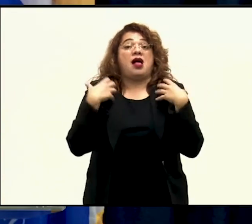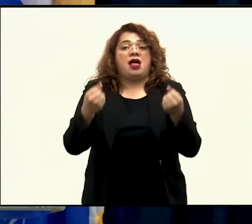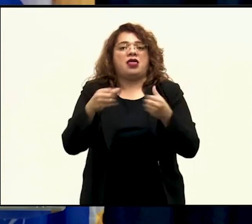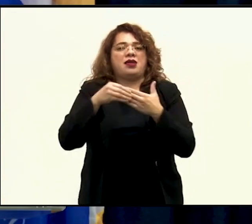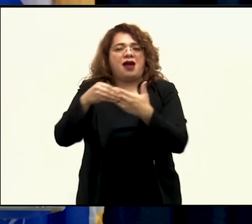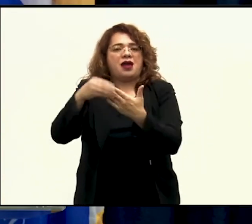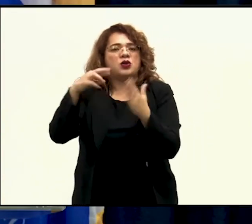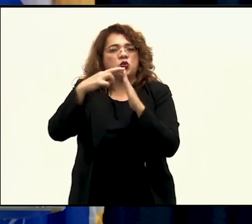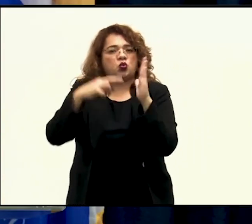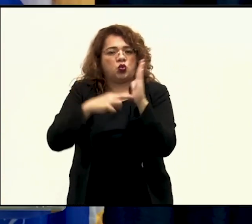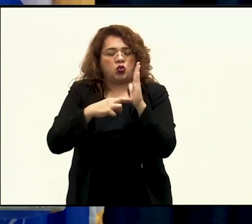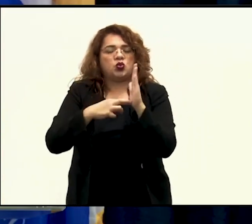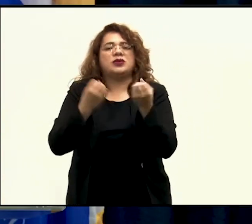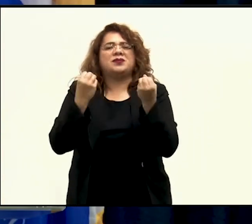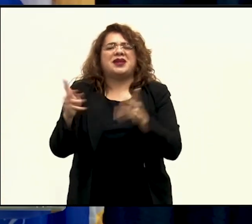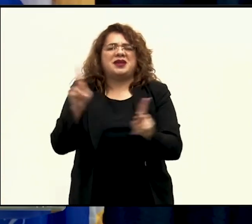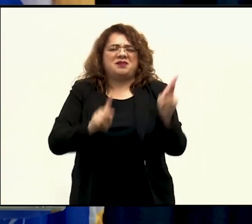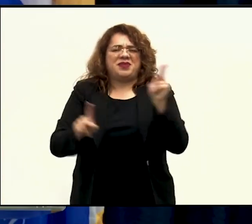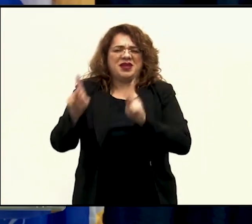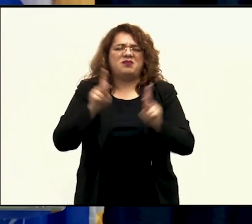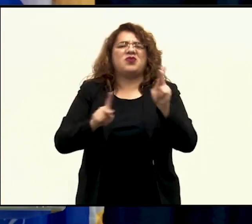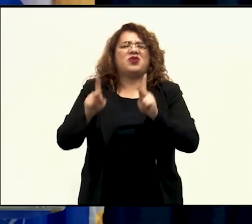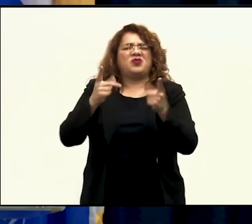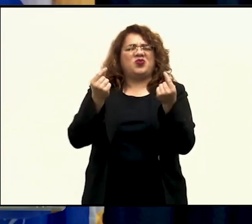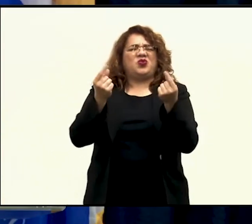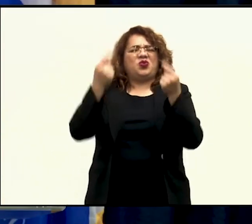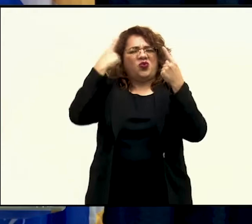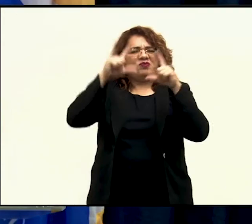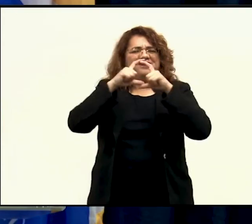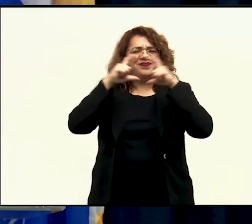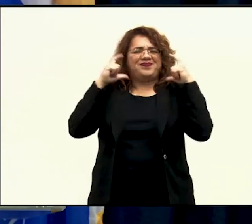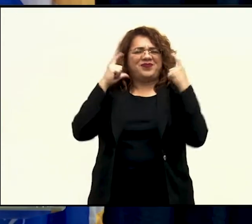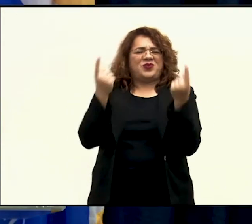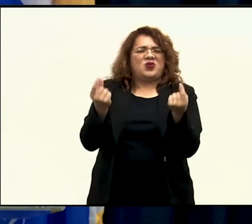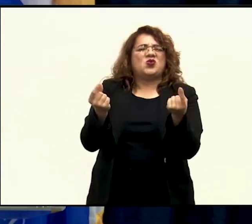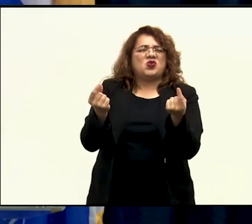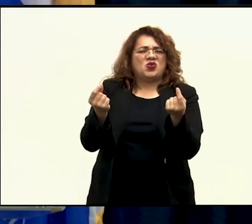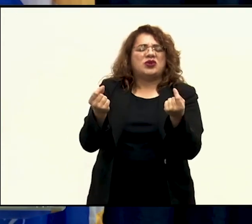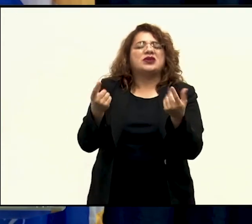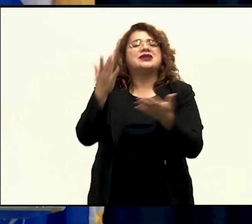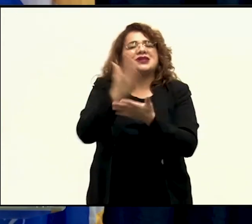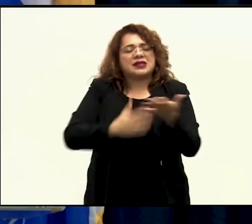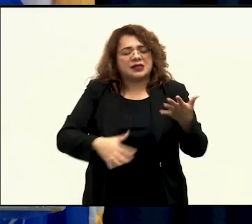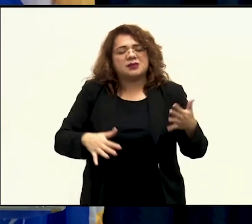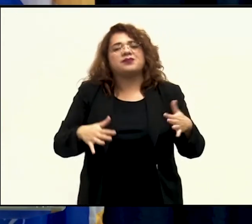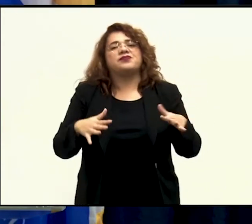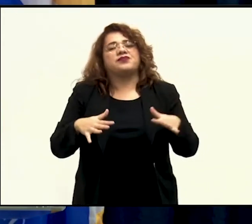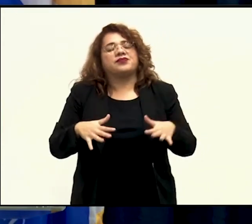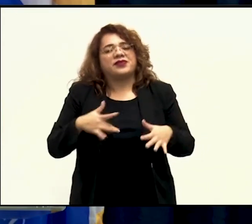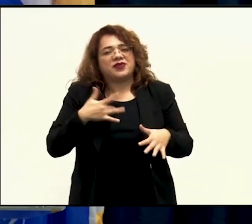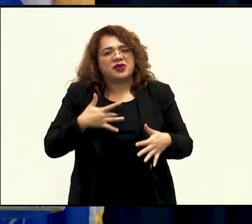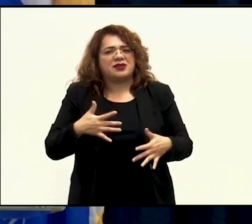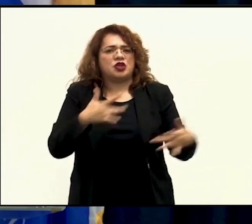I know it's been a point of confusion and there's also, there's just some anxiety about that as well as reopening.